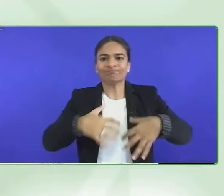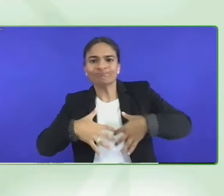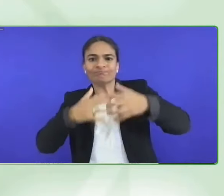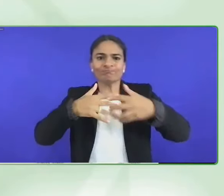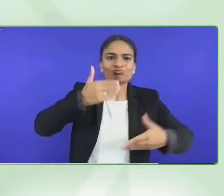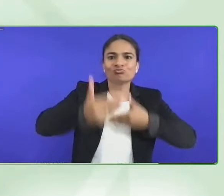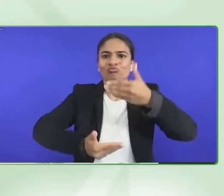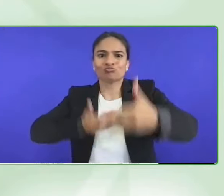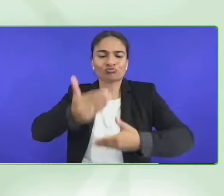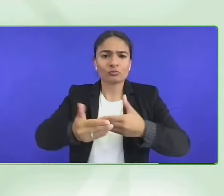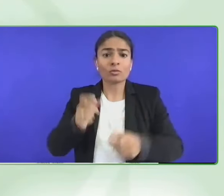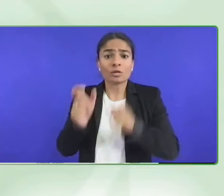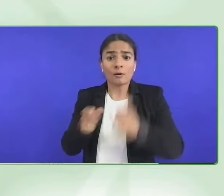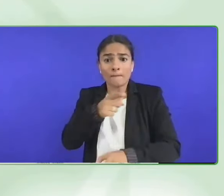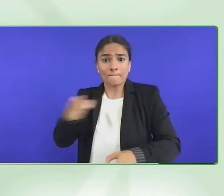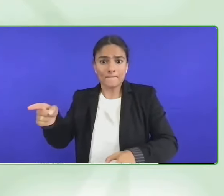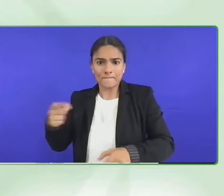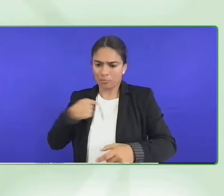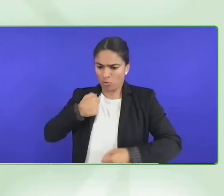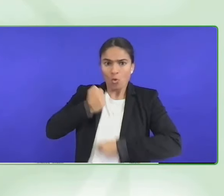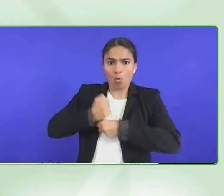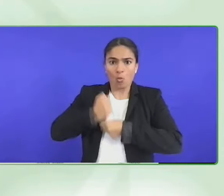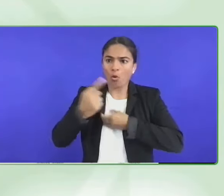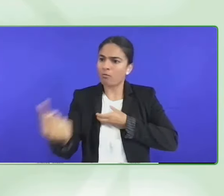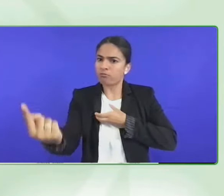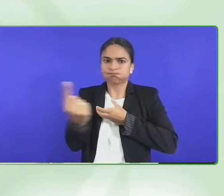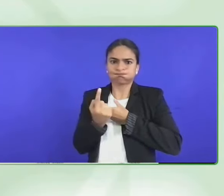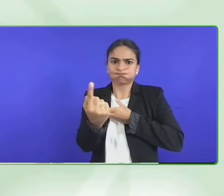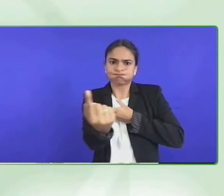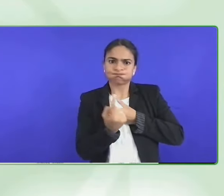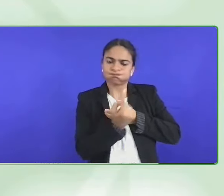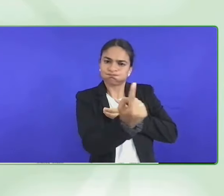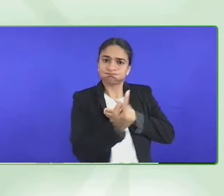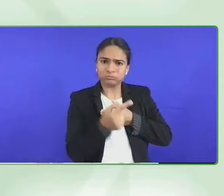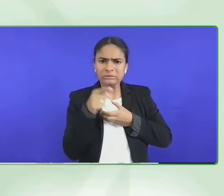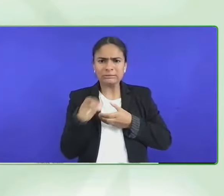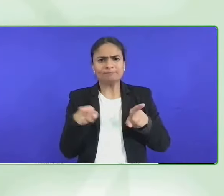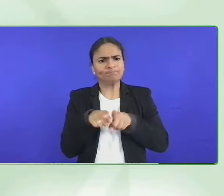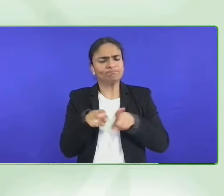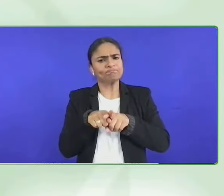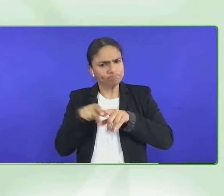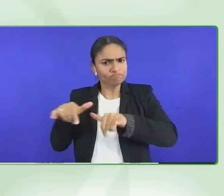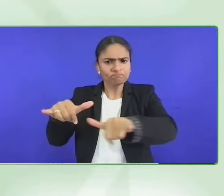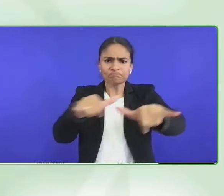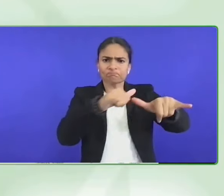that have people with disabilities working for an organisation, but